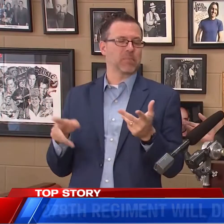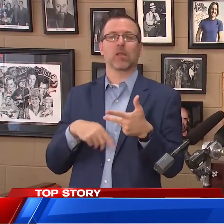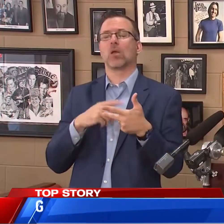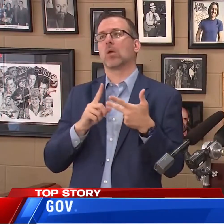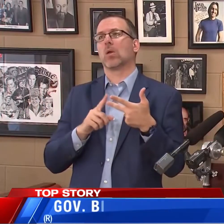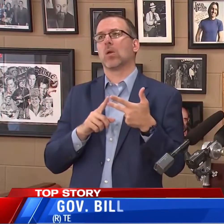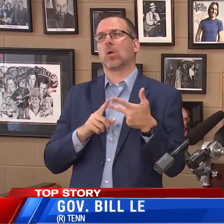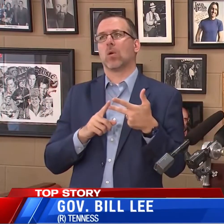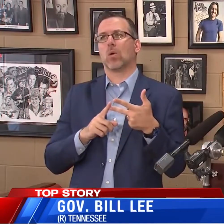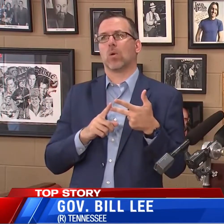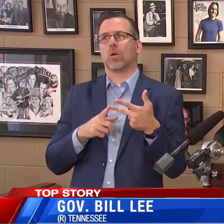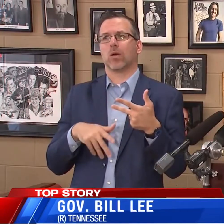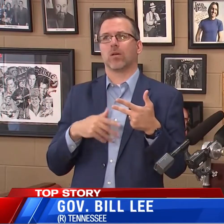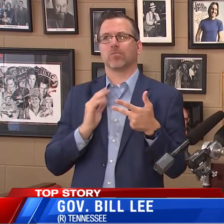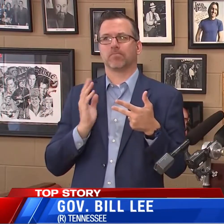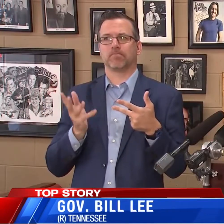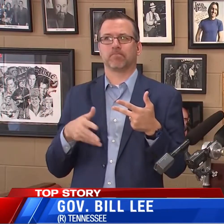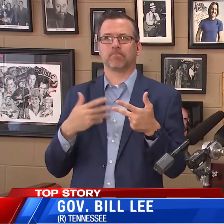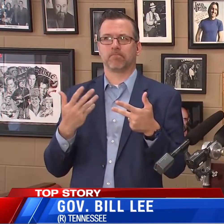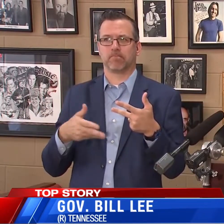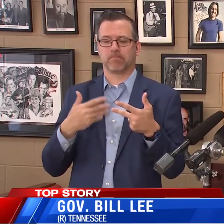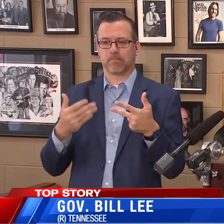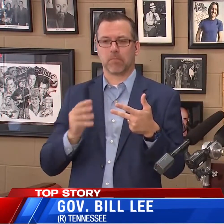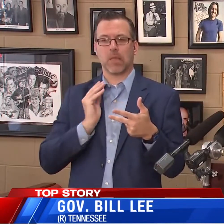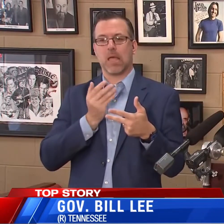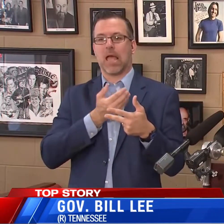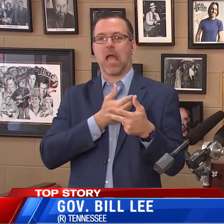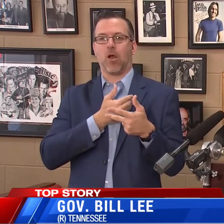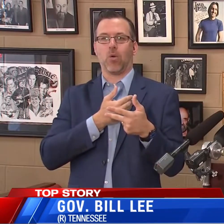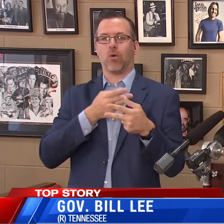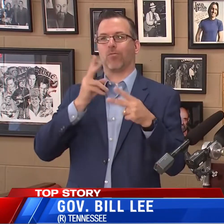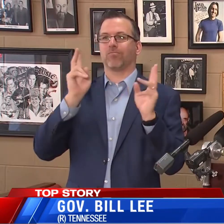INDEED IN HISTORIC AND UNUSAL TIMES BUT AS I SAID EARLIER I THINK TENNESSEE CAN BE A MODEL FOR THE COUNTRY LORI;